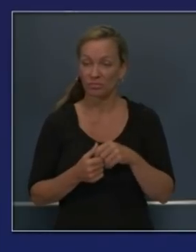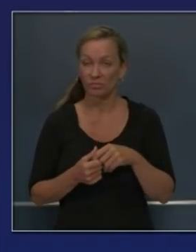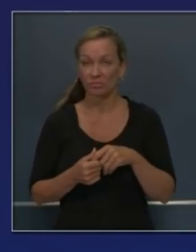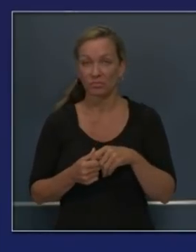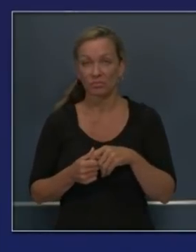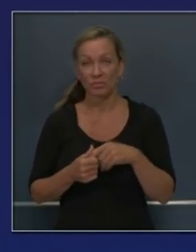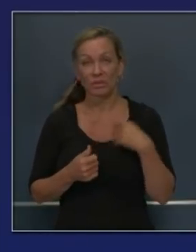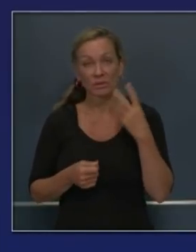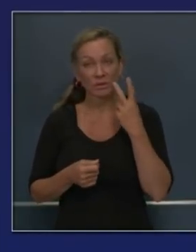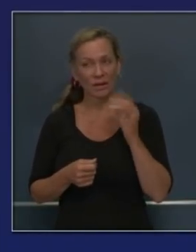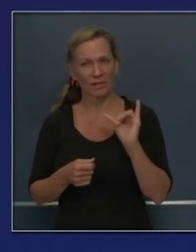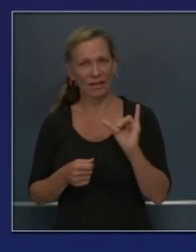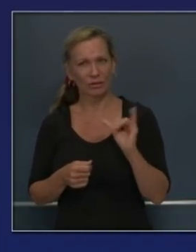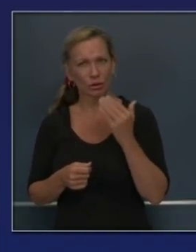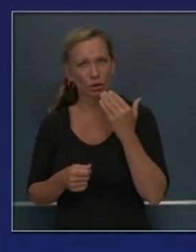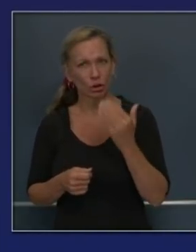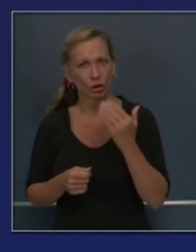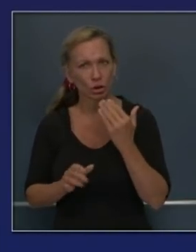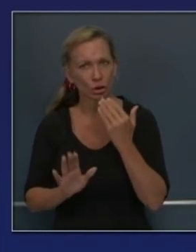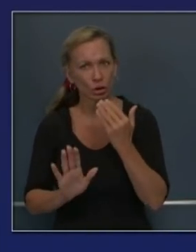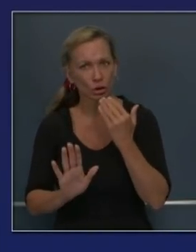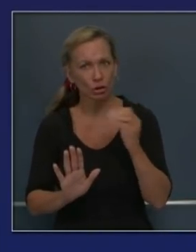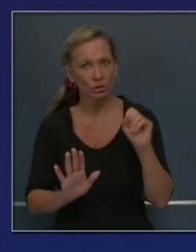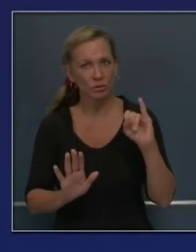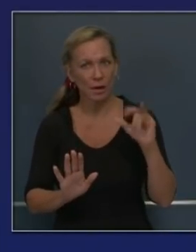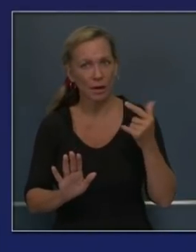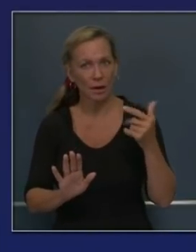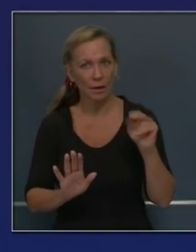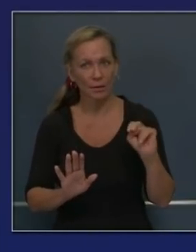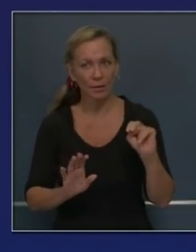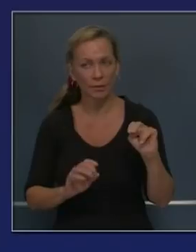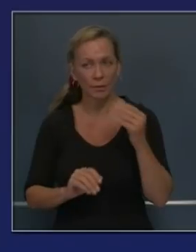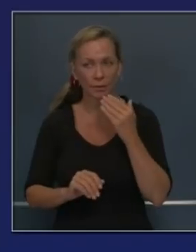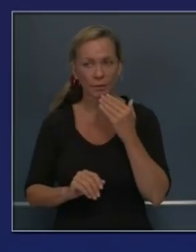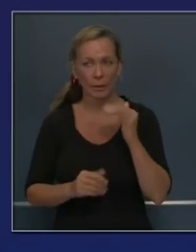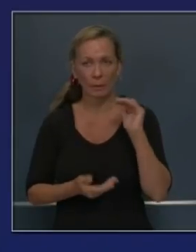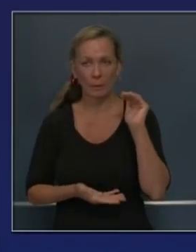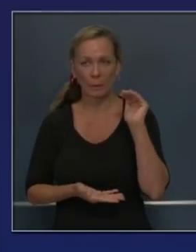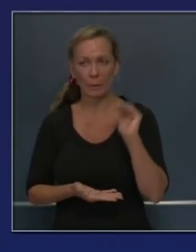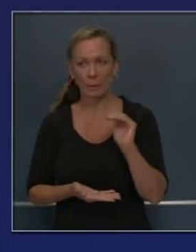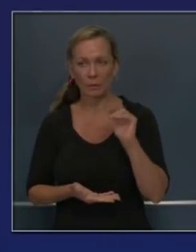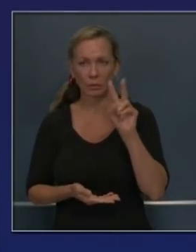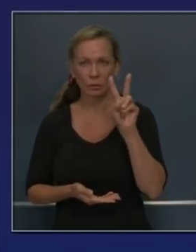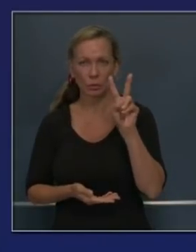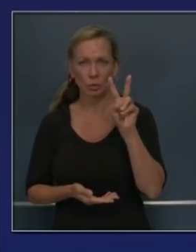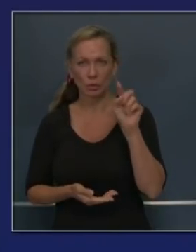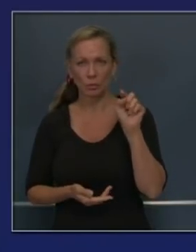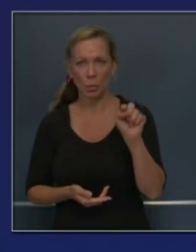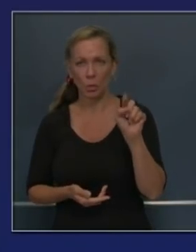THAT CAME IN YESTERDAY SHOWED A 20 PERCENT DECREASE OVER A 14 DAY PERIOD, CONTINUING TO TREND